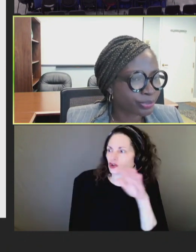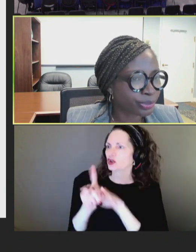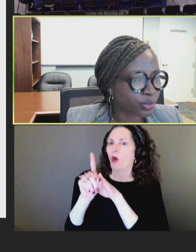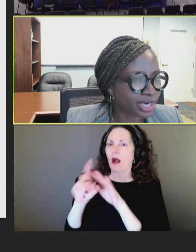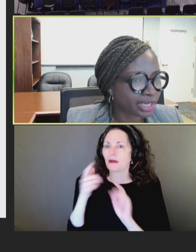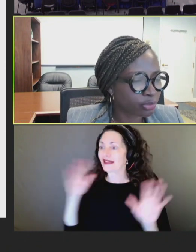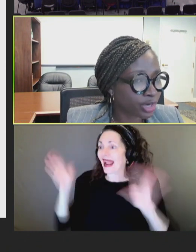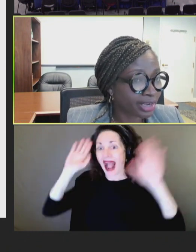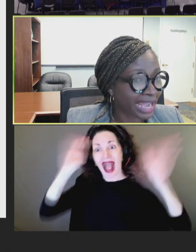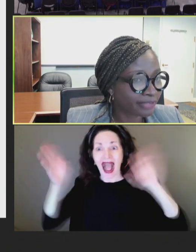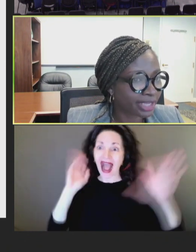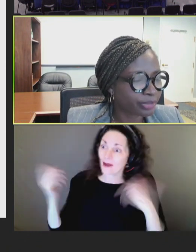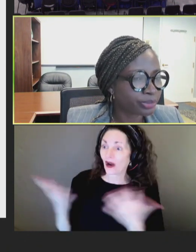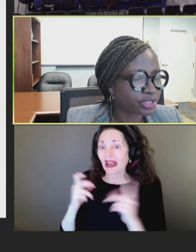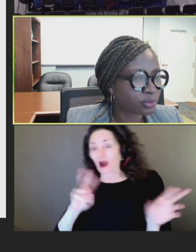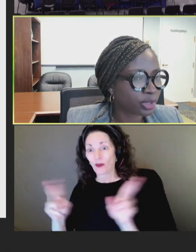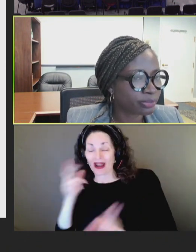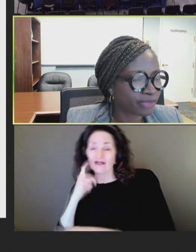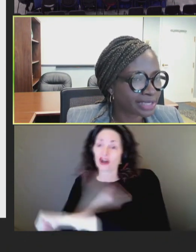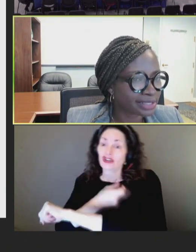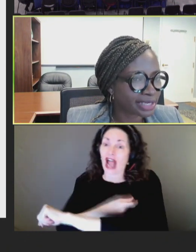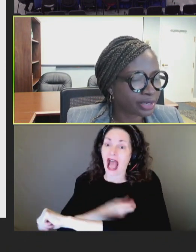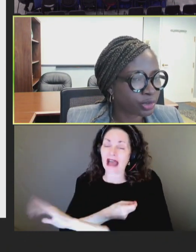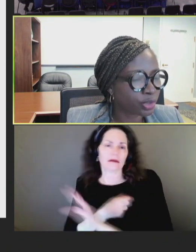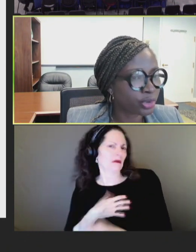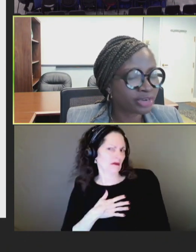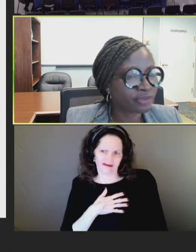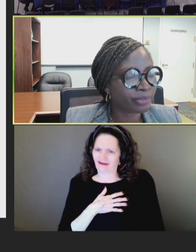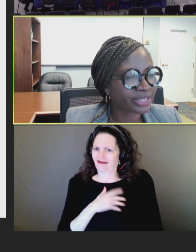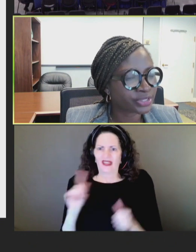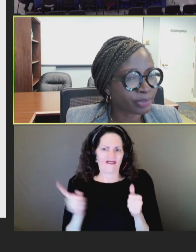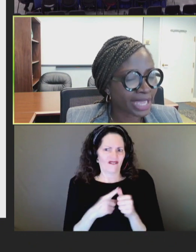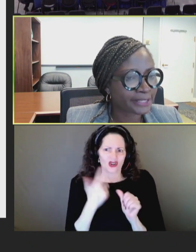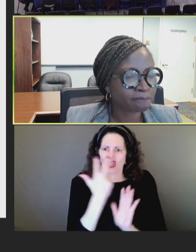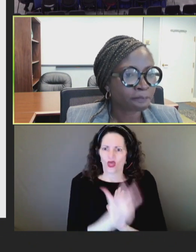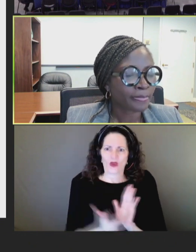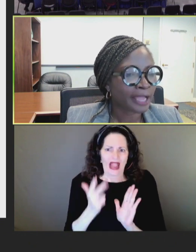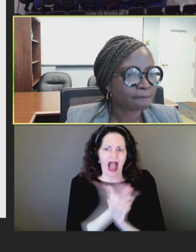people were not having it. People didn't want to be vaccinated. We were going from bed to bed,